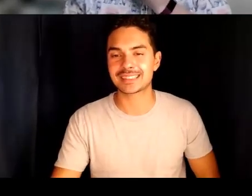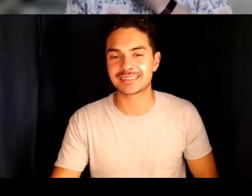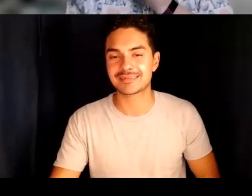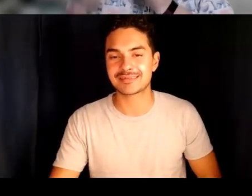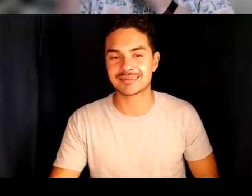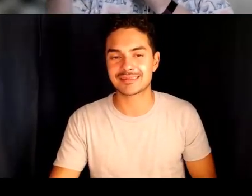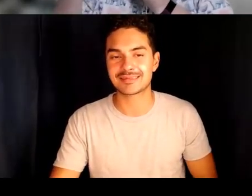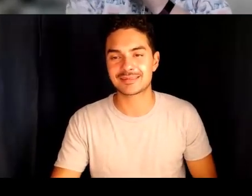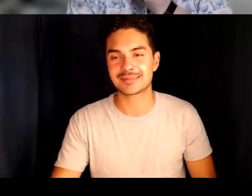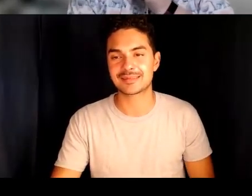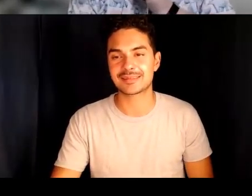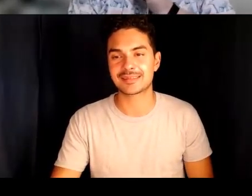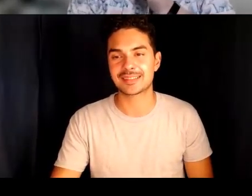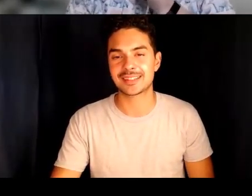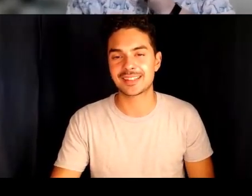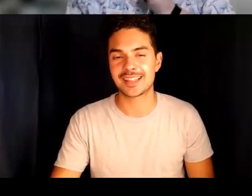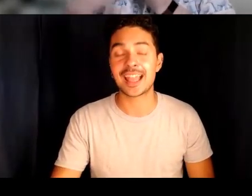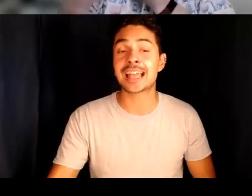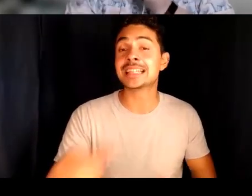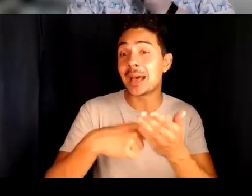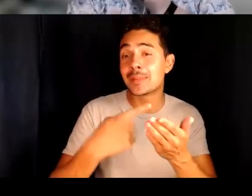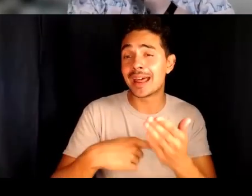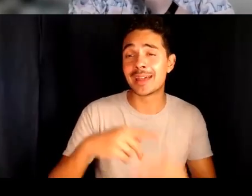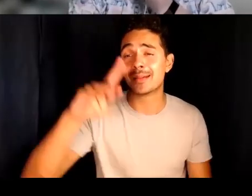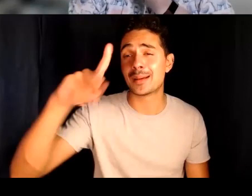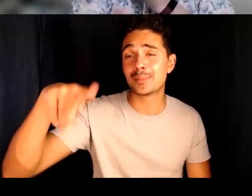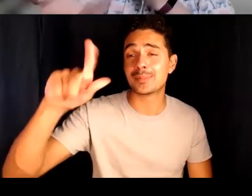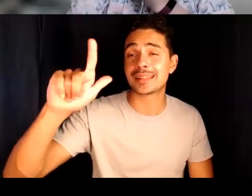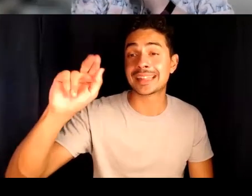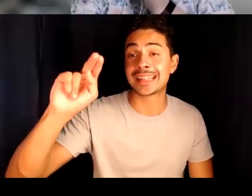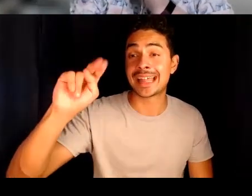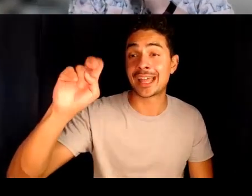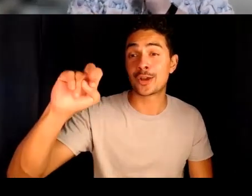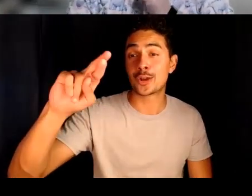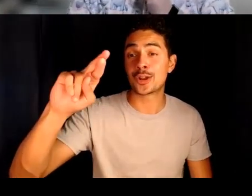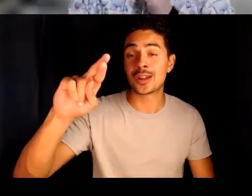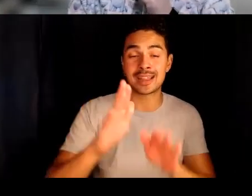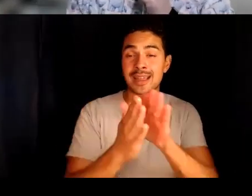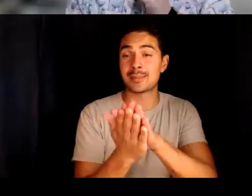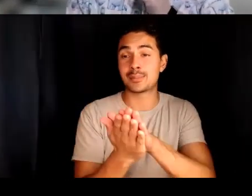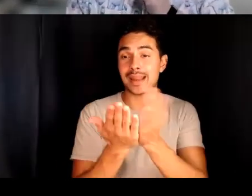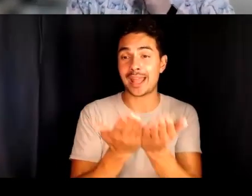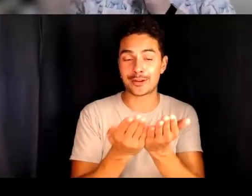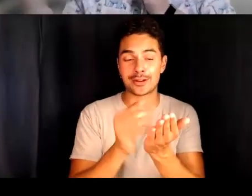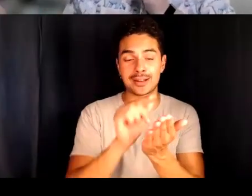Sometimes that's like, here's a planner, let's fill out your calendar together.